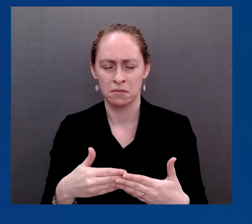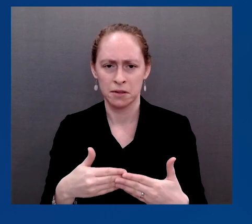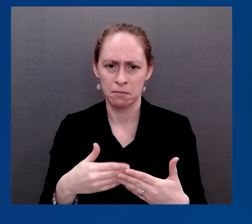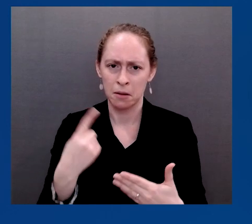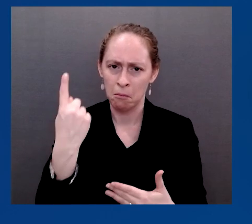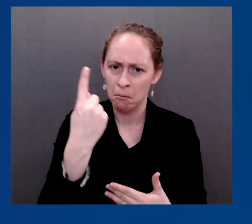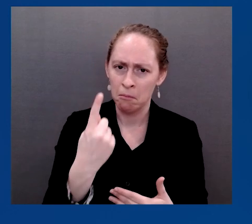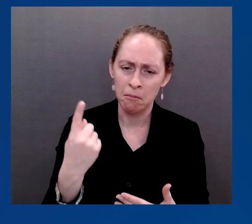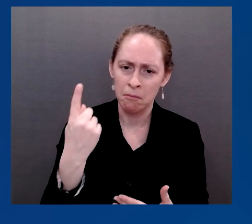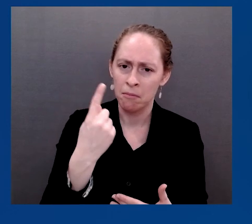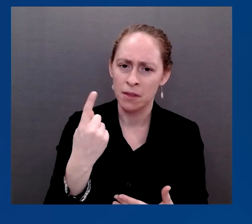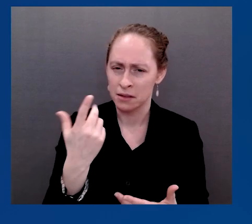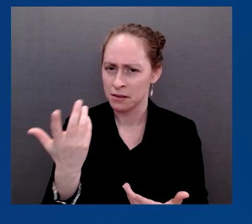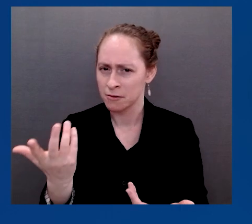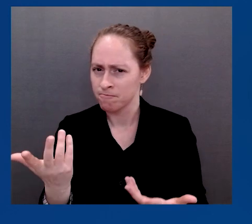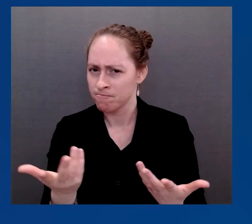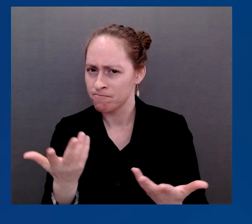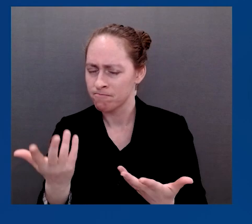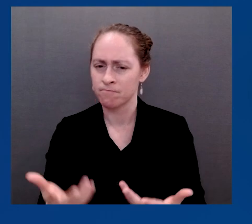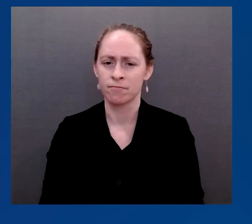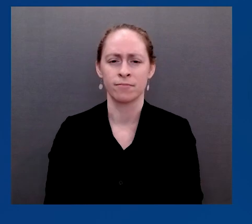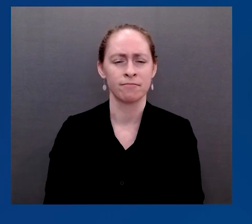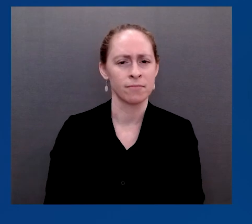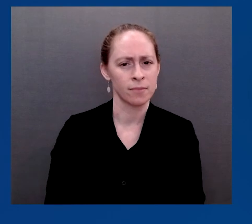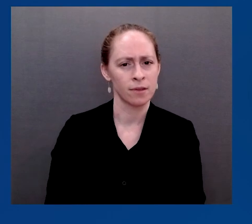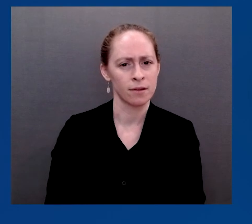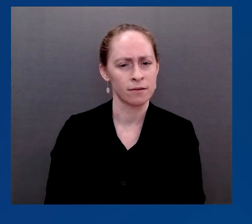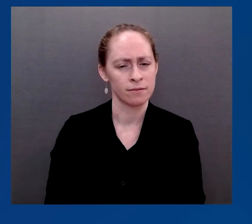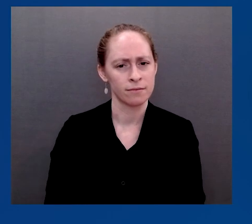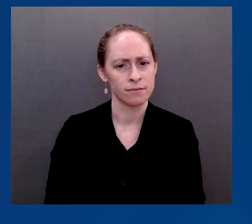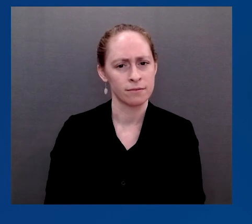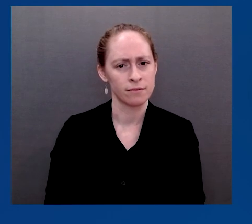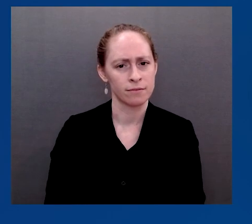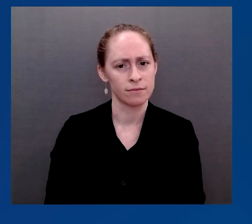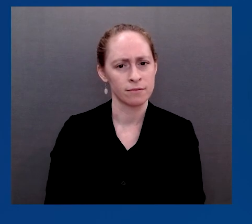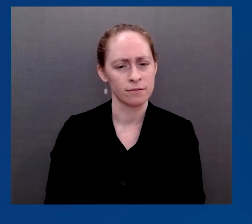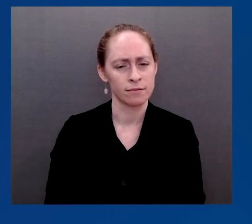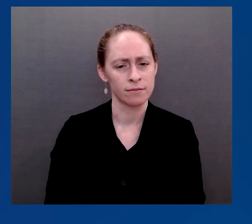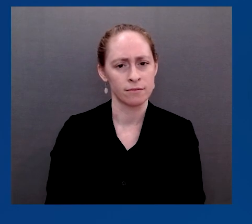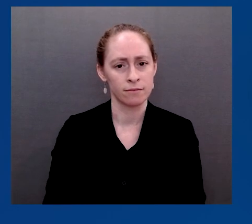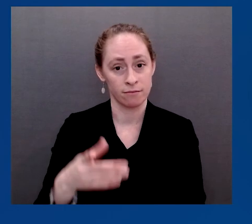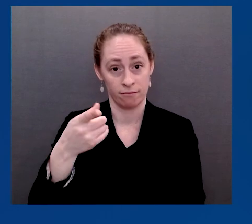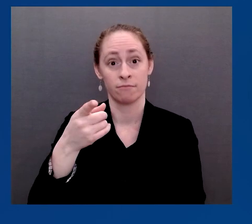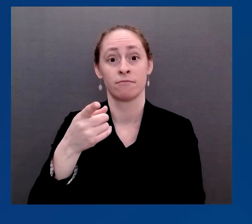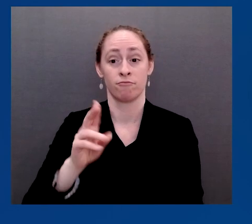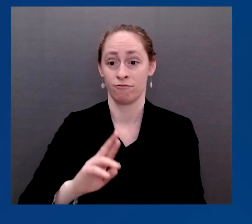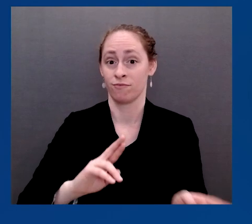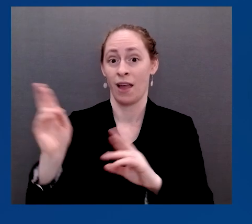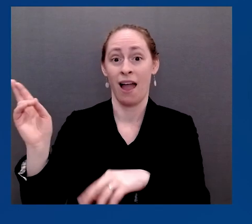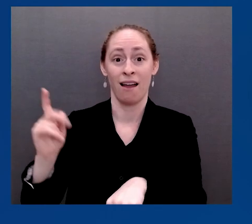to reach those parents who are still skeptical? What should they know? And why should they have confidence in the vaccines